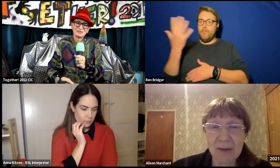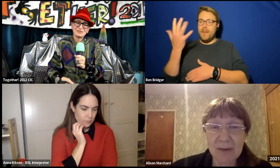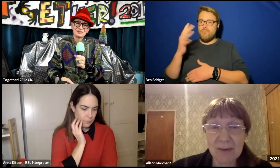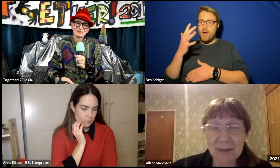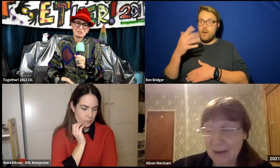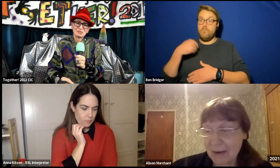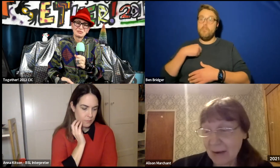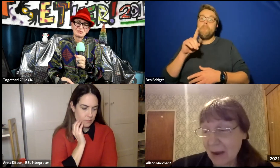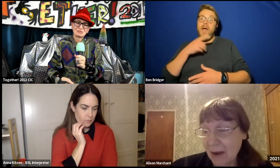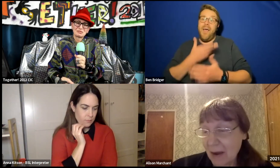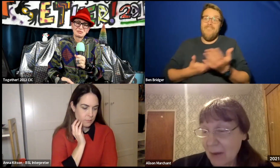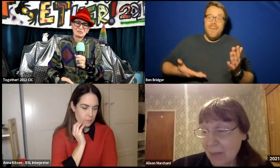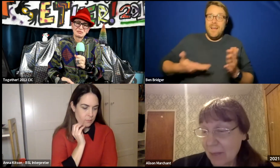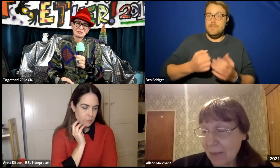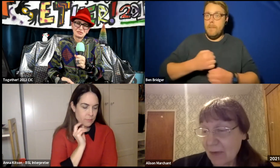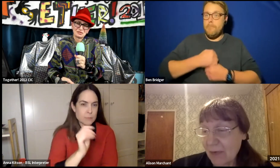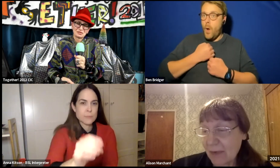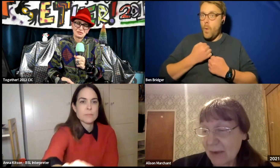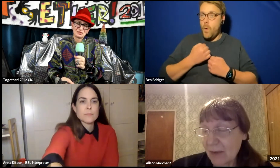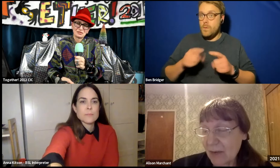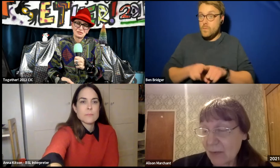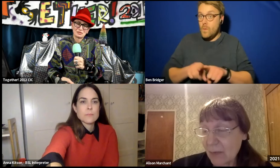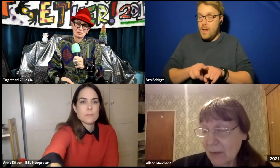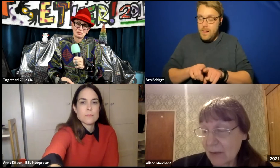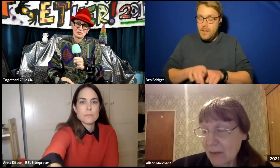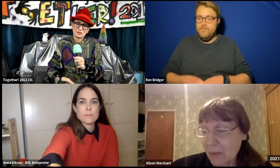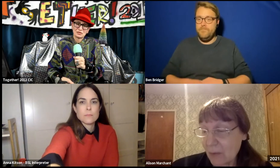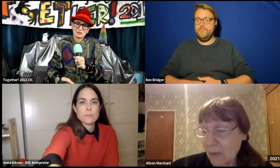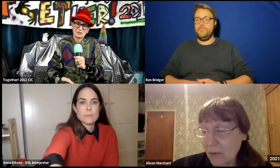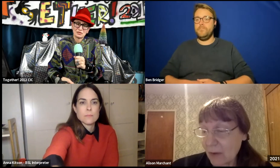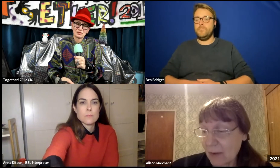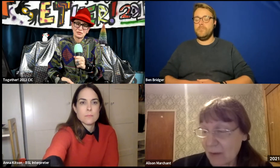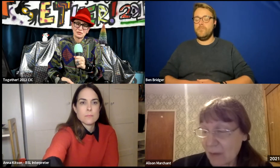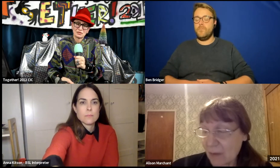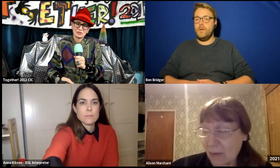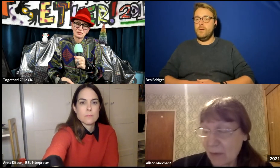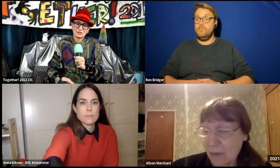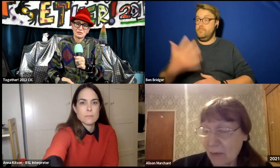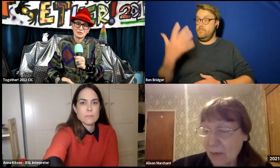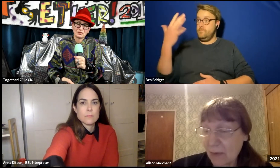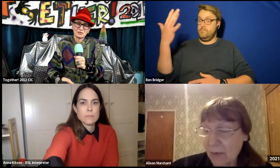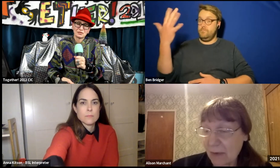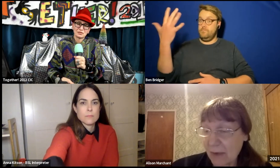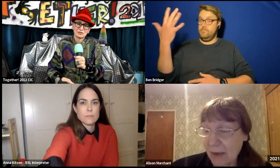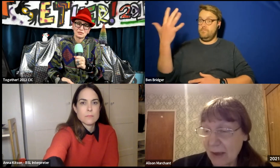A reflection of which the portrait is once removed